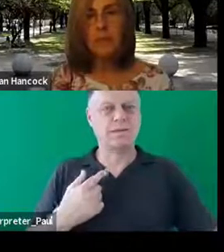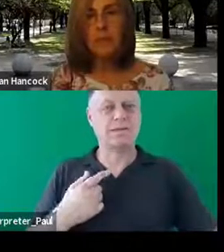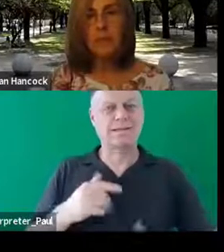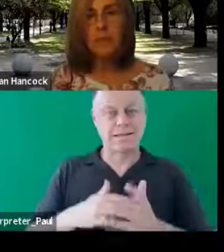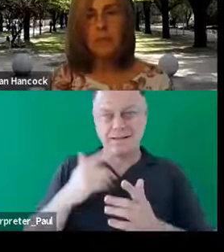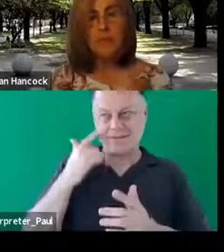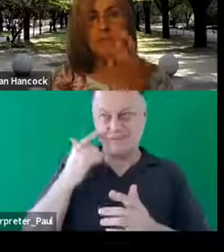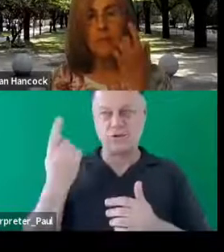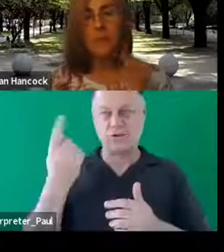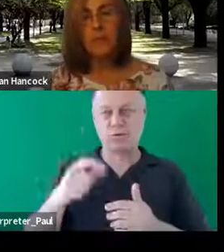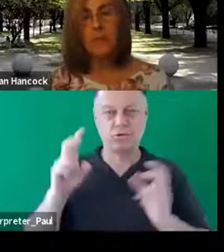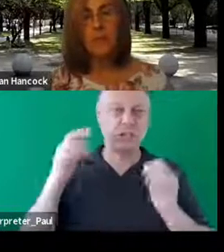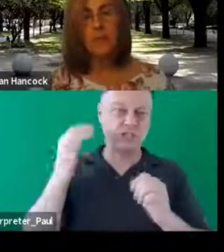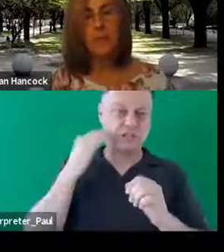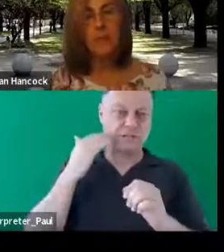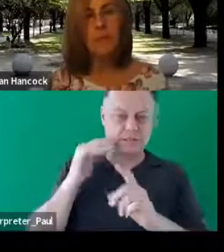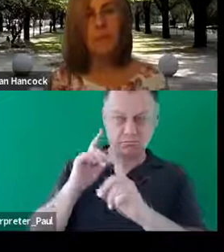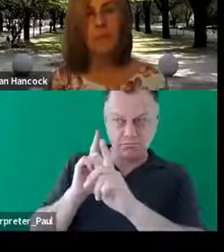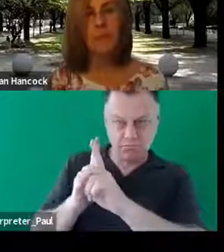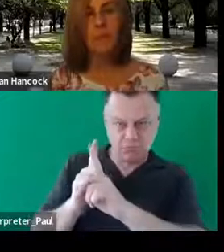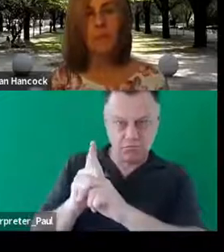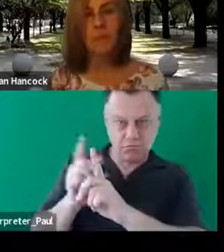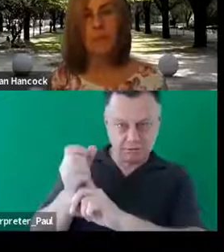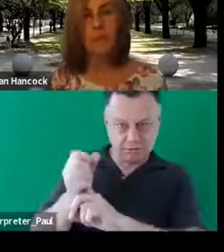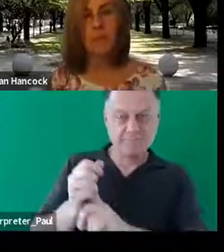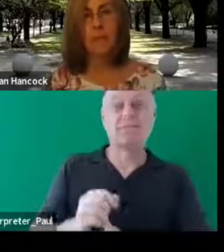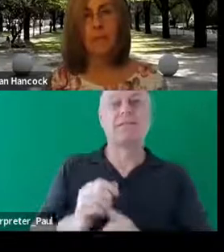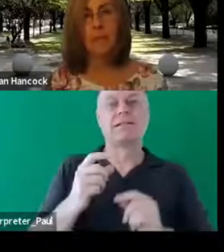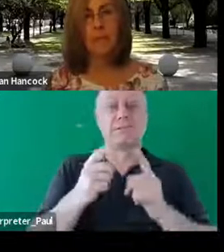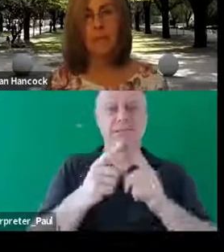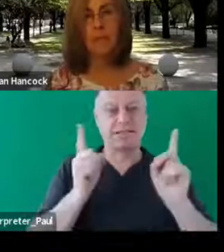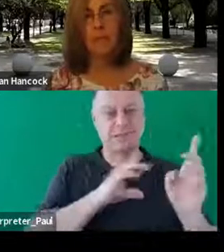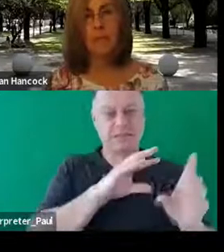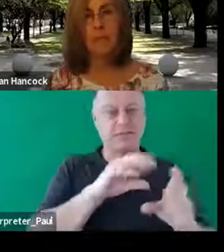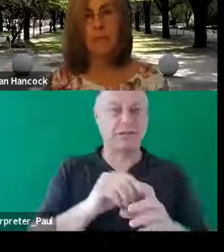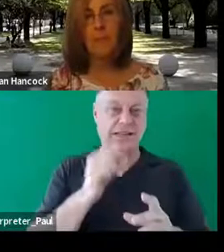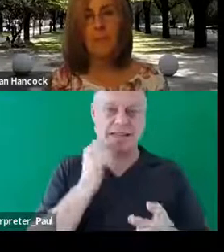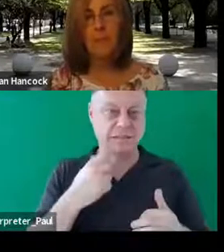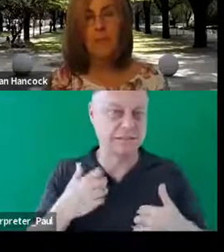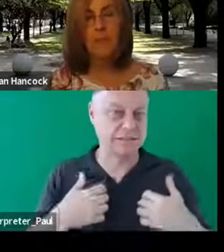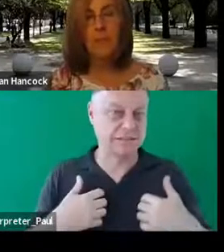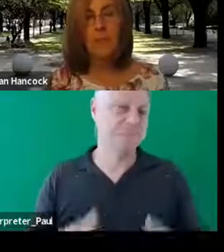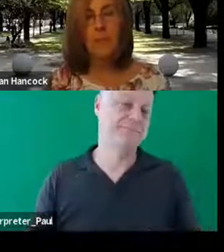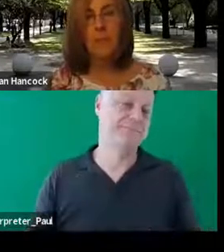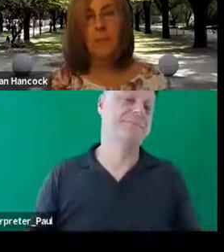or we’ve just started to have some more academic involvement, so that’s a bit exciting. One of the